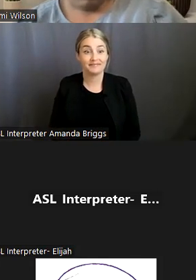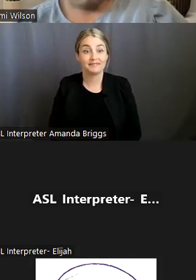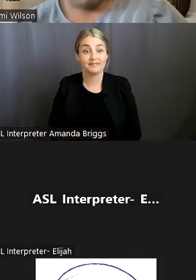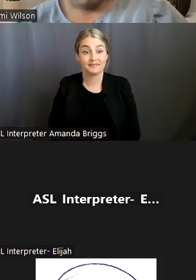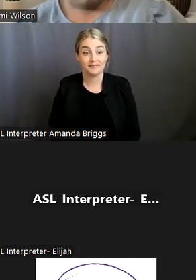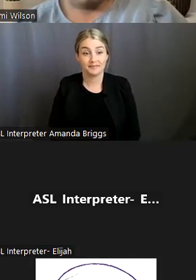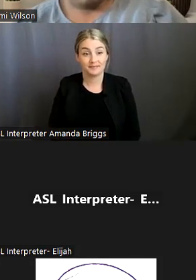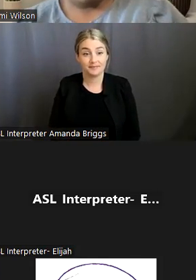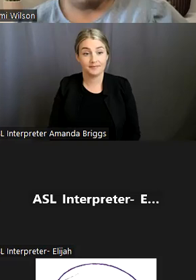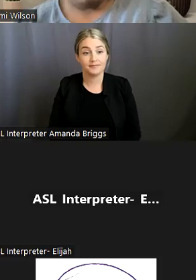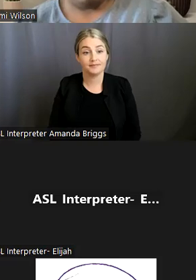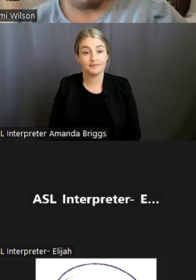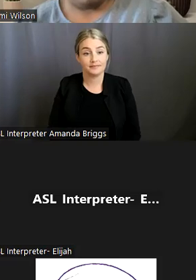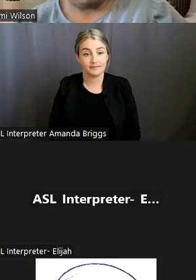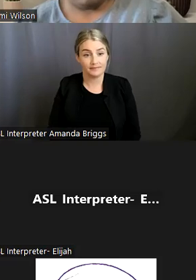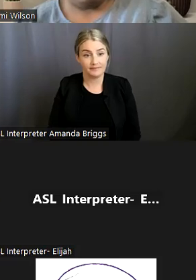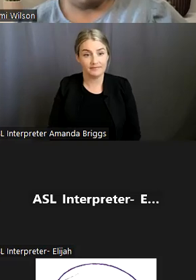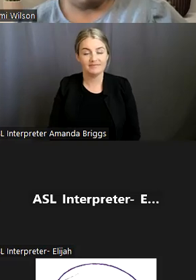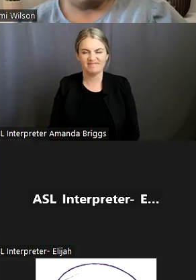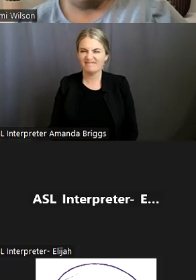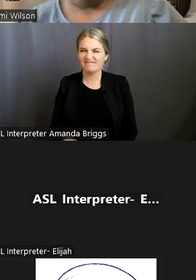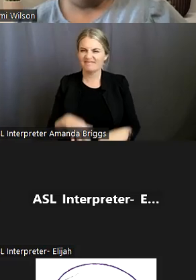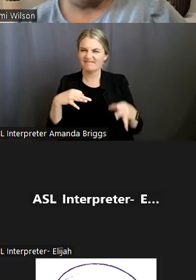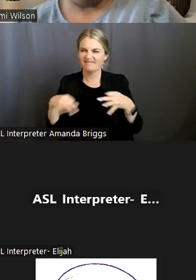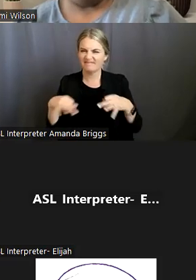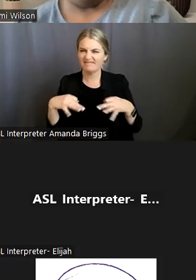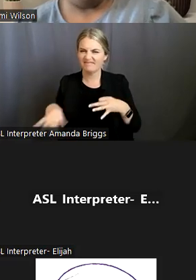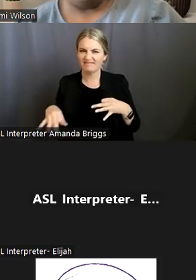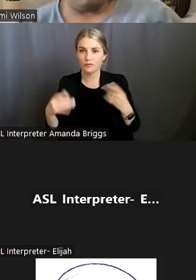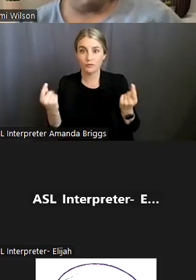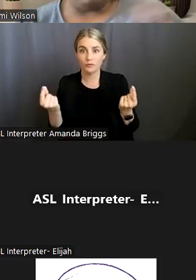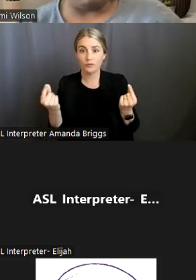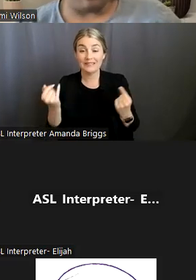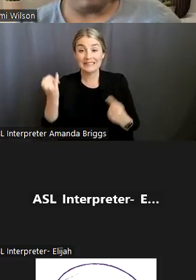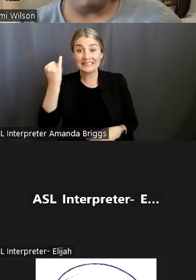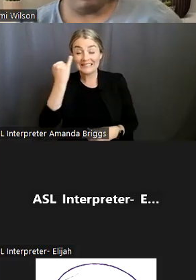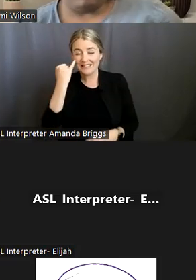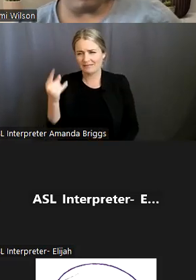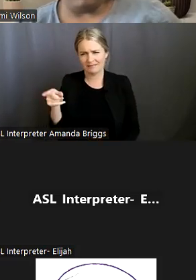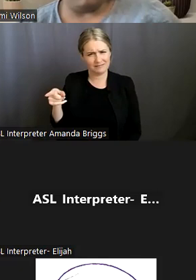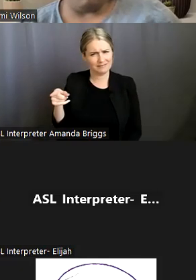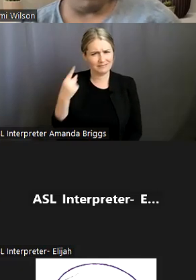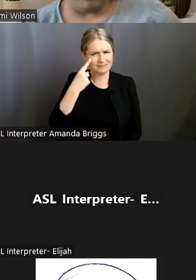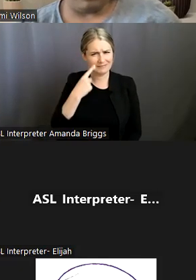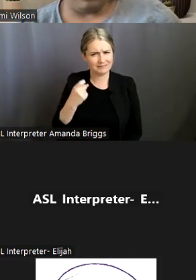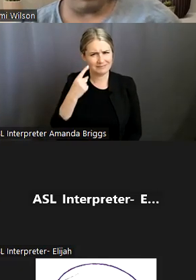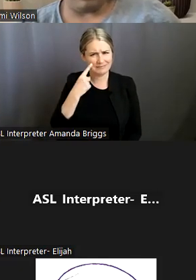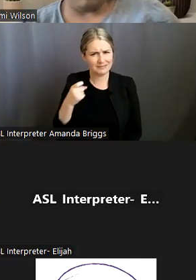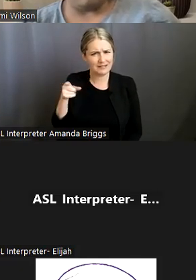So we can just go through the steps of what to do if you suspect that someone